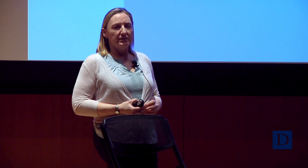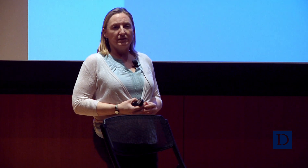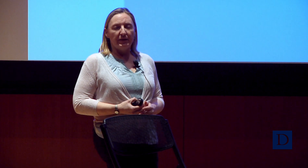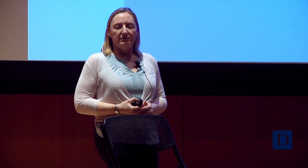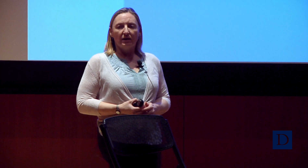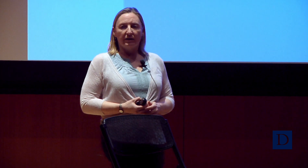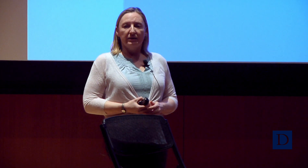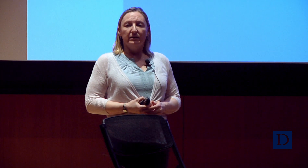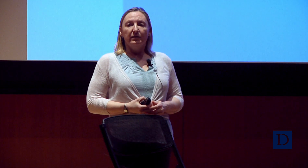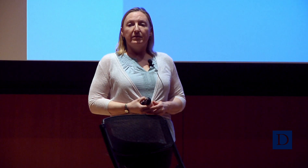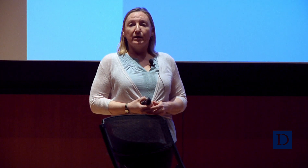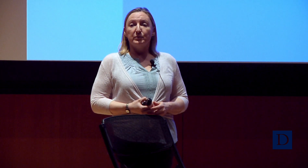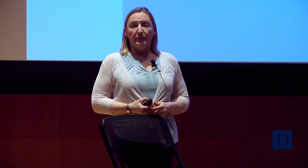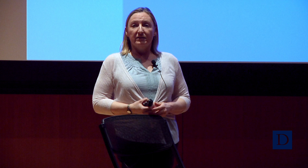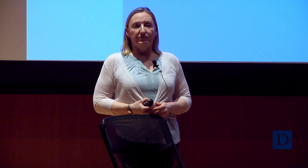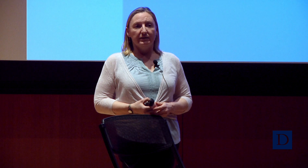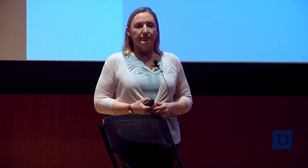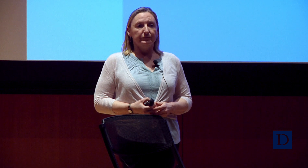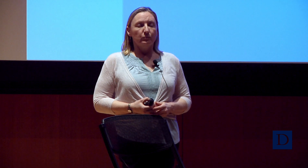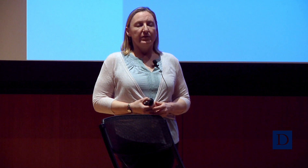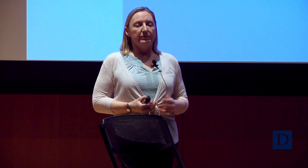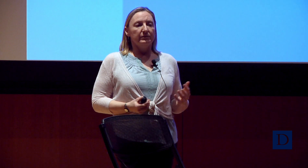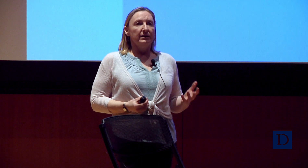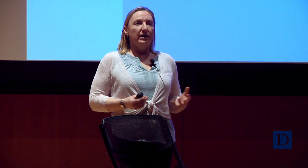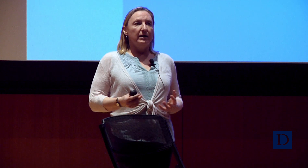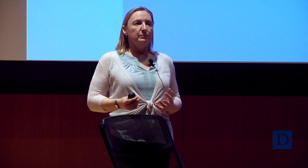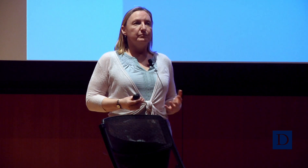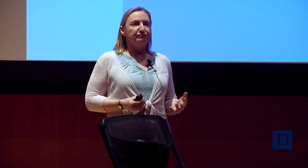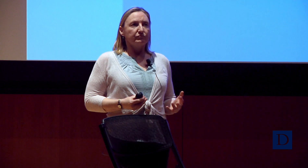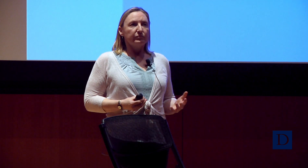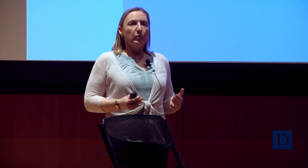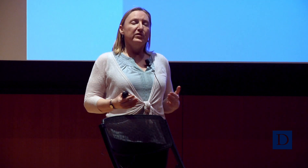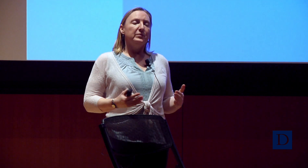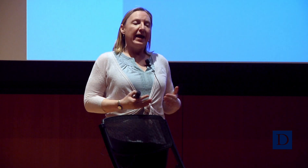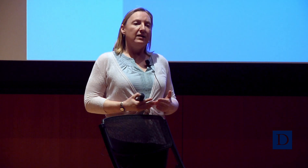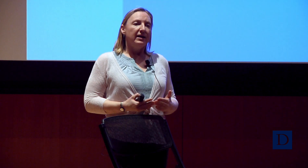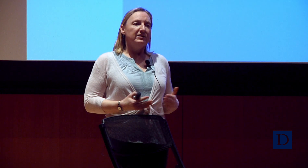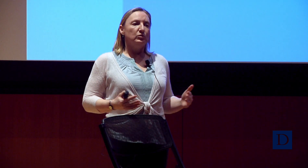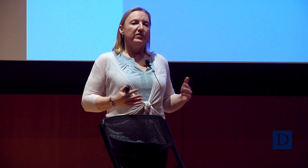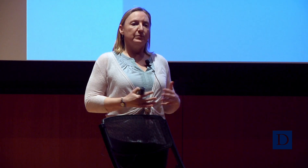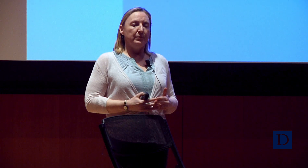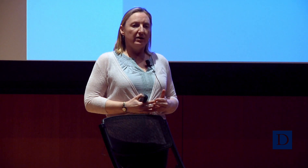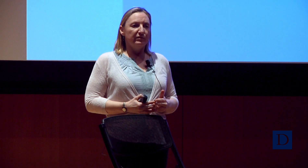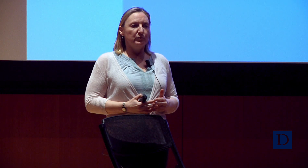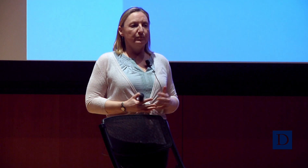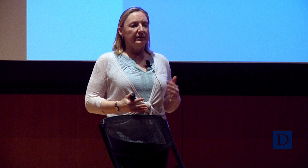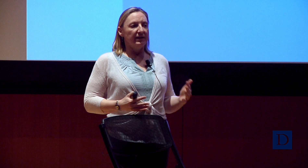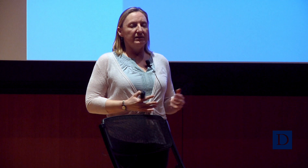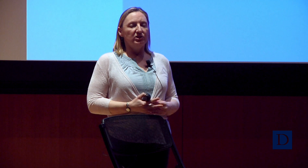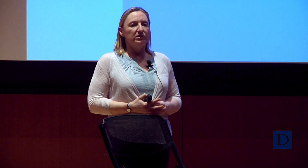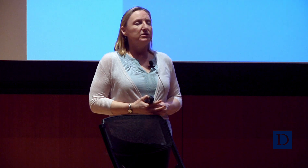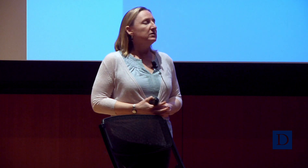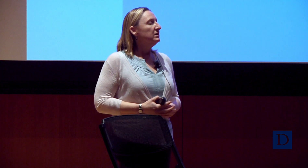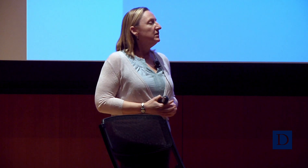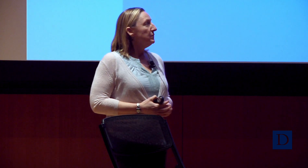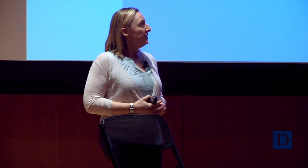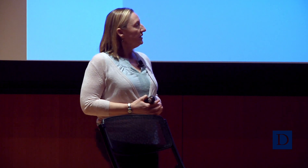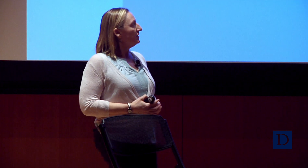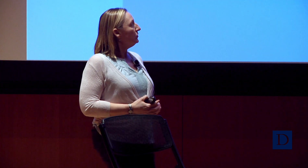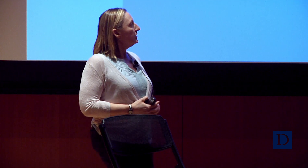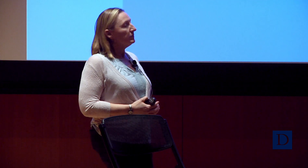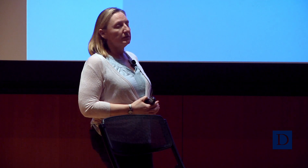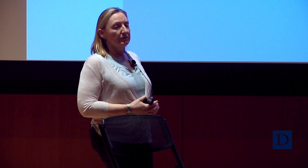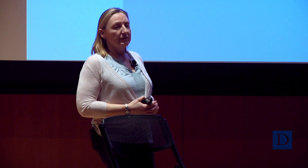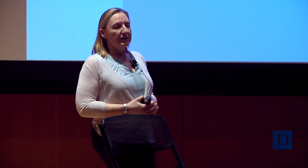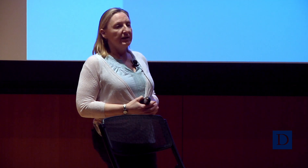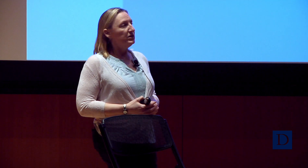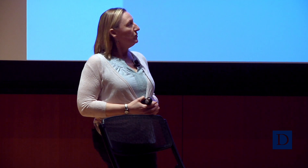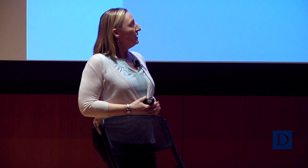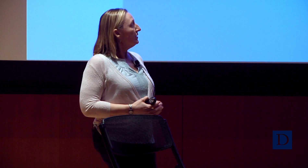It depends on their perspective on whether to be allies, or whether to be part of the movement, and it changes depending on who you're engaging with.